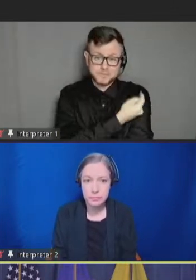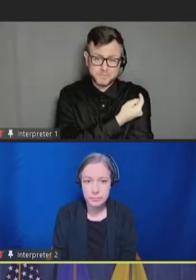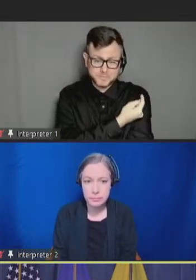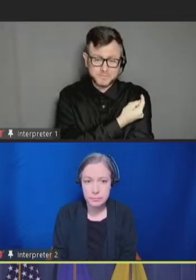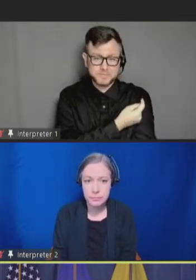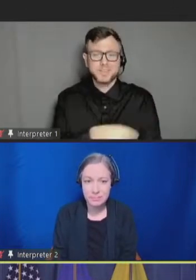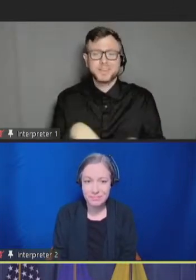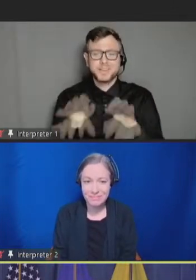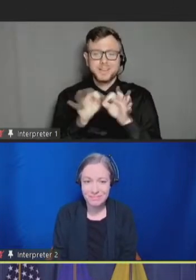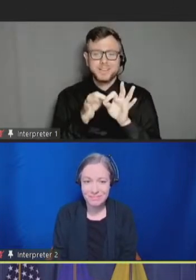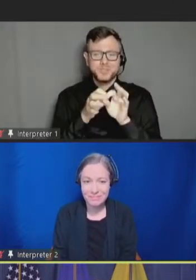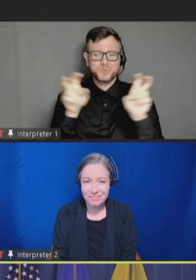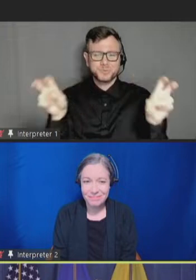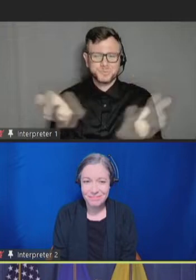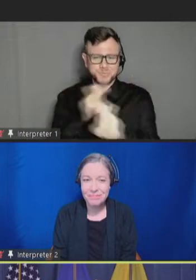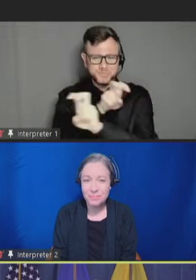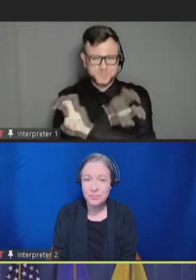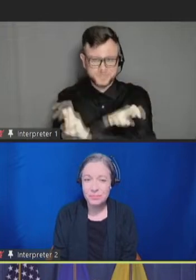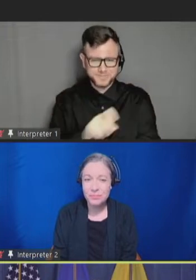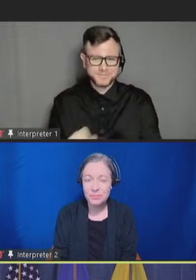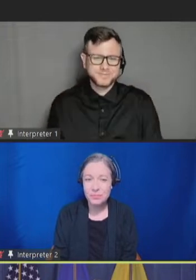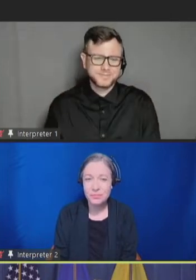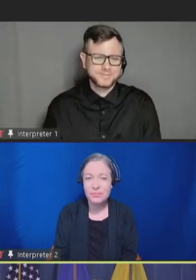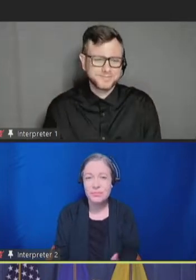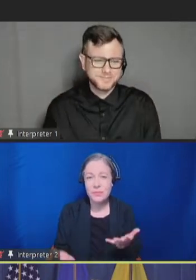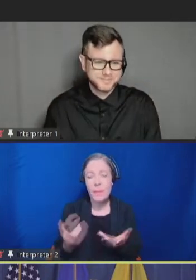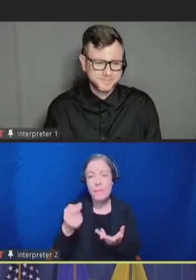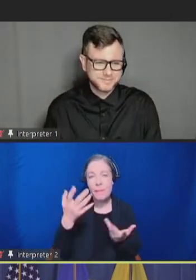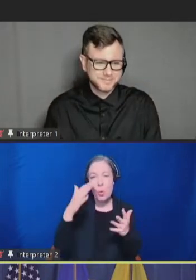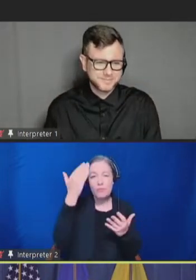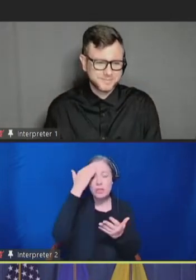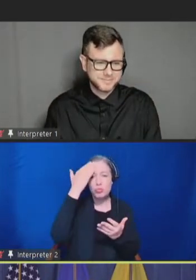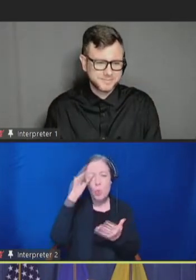As many of you know from my previous remarks I have made at this meeting, I value all things